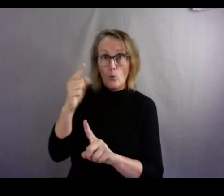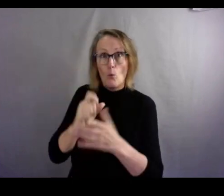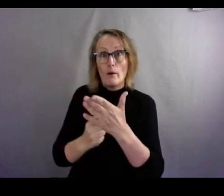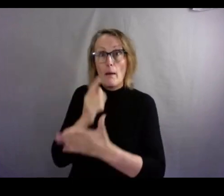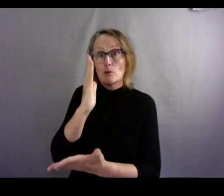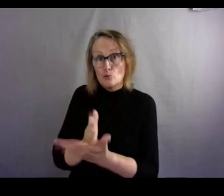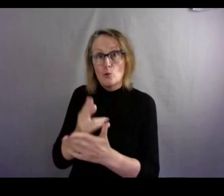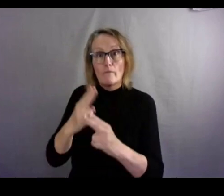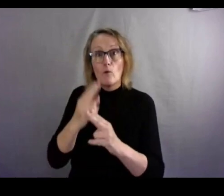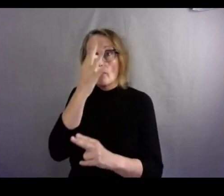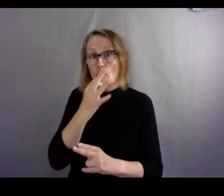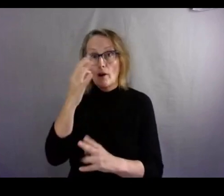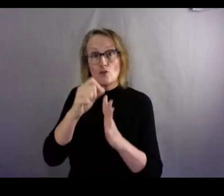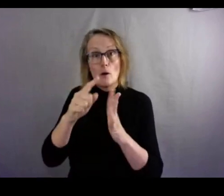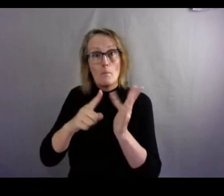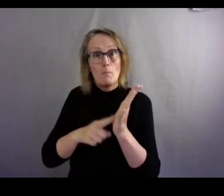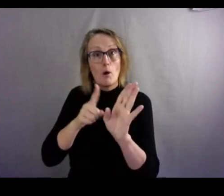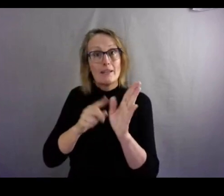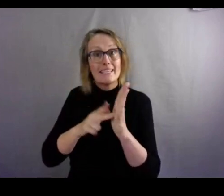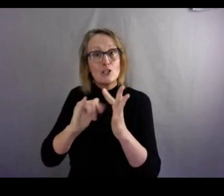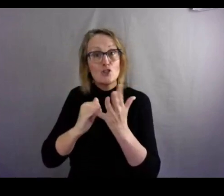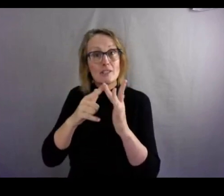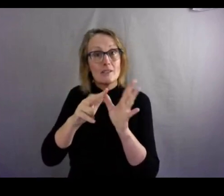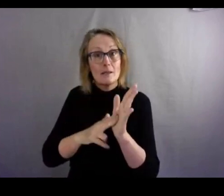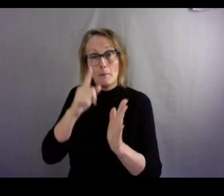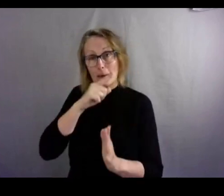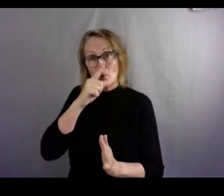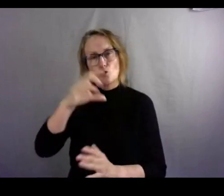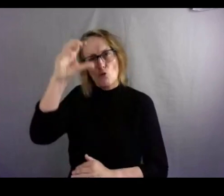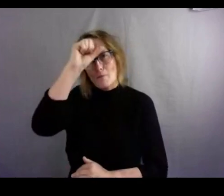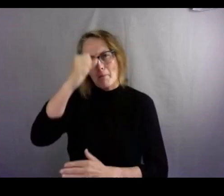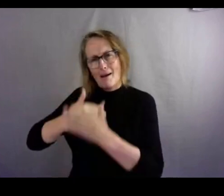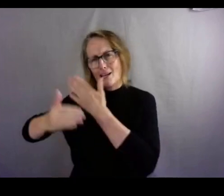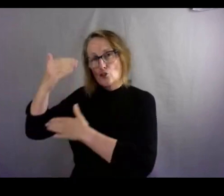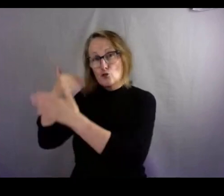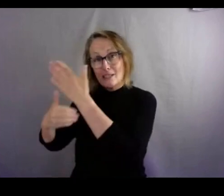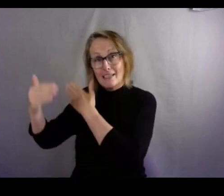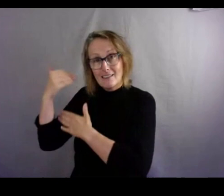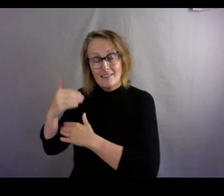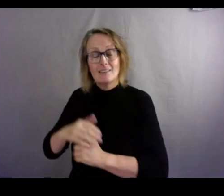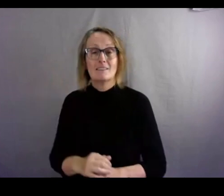(speaks in Ngunnawal language) meaning remembering to not assume, but the importance of cultural immersion